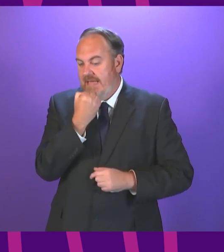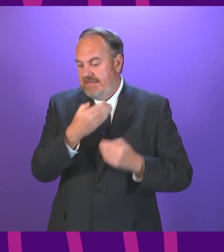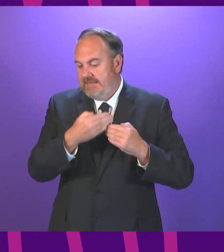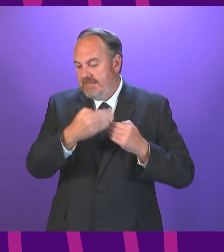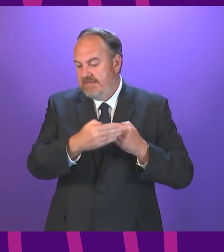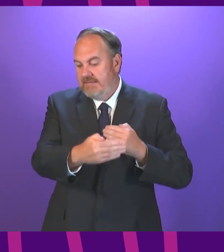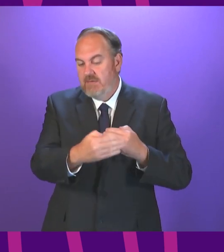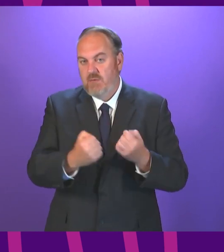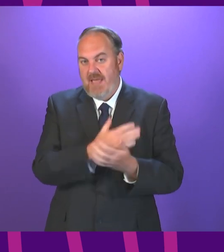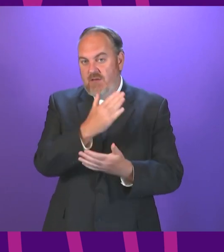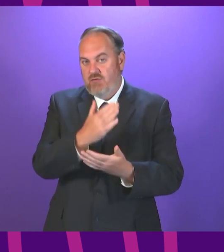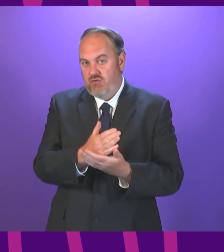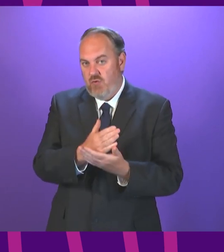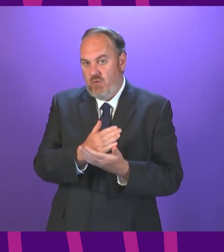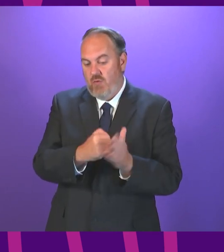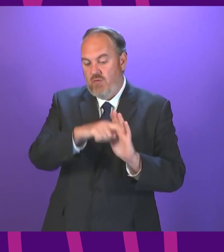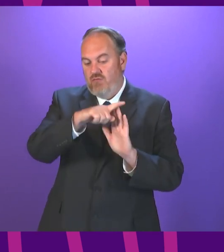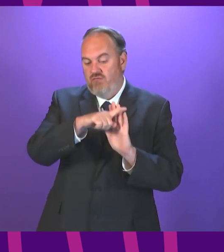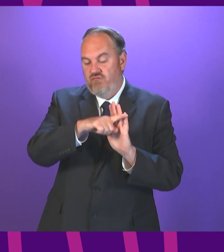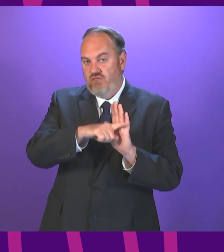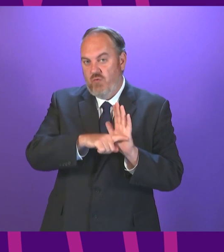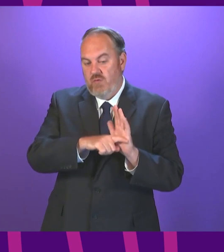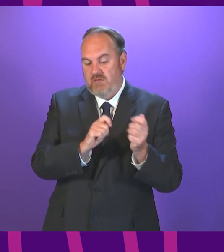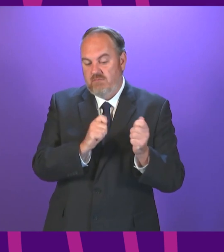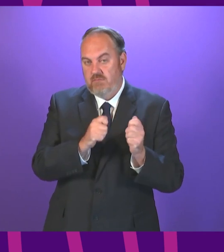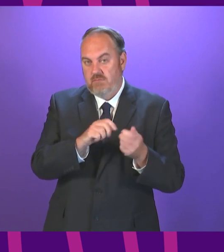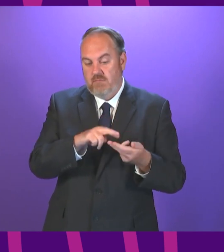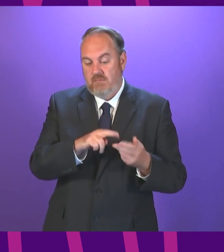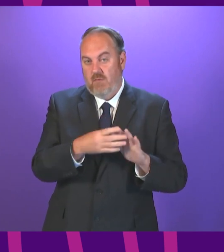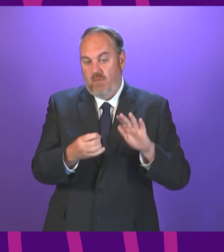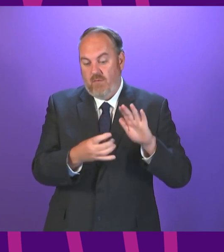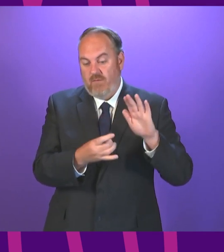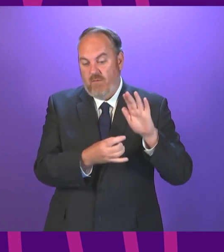pace of easing restrictions is sensible in the light of the challenge that we continue to face